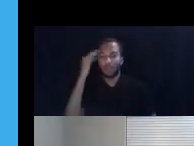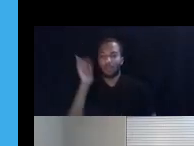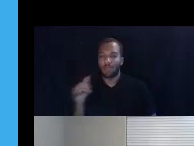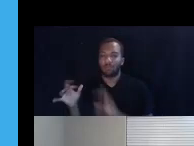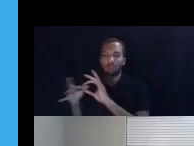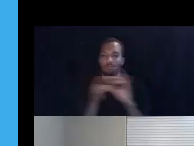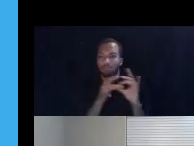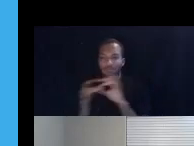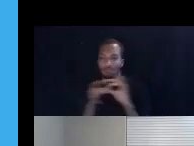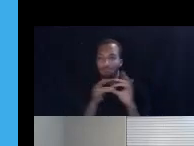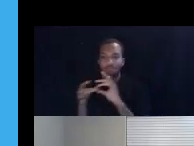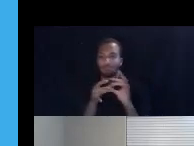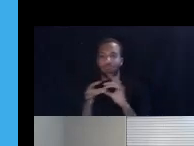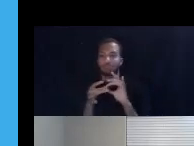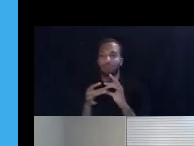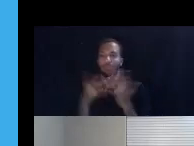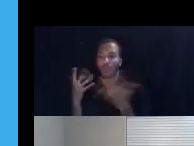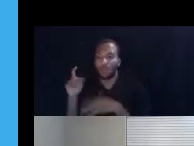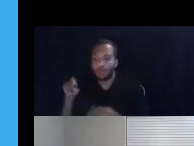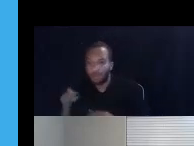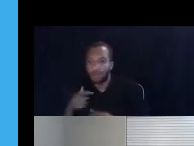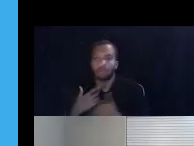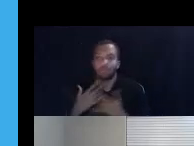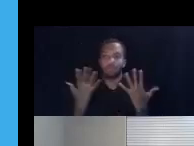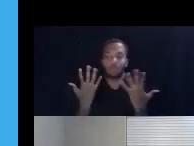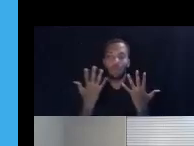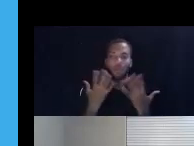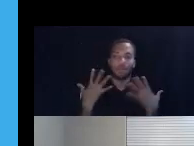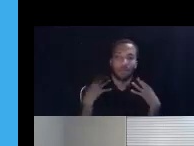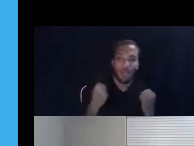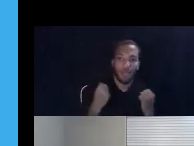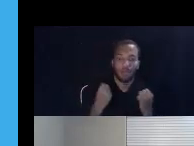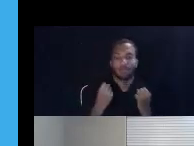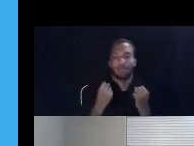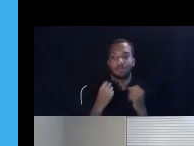separate in our CHIP just to center our activities for that particular work.